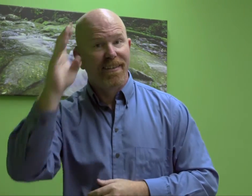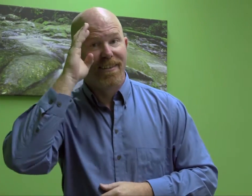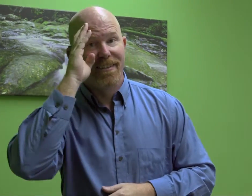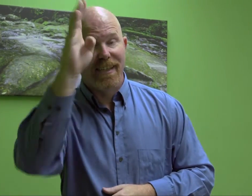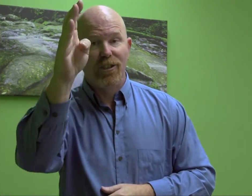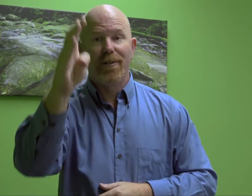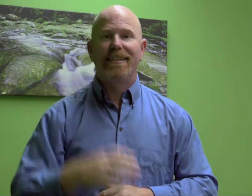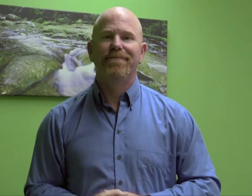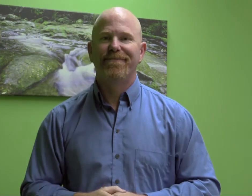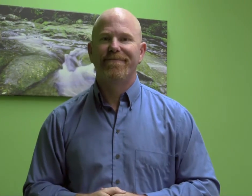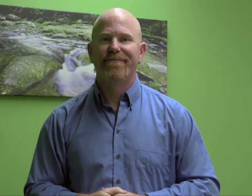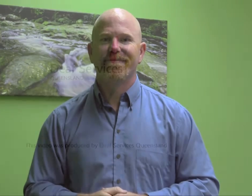So I’ll catch you later mate!